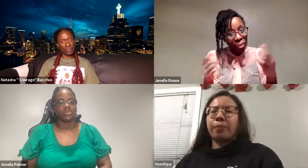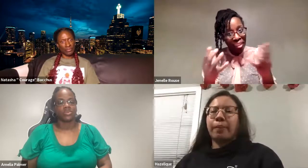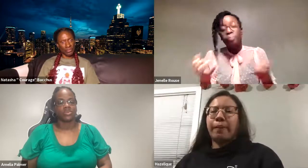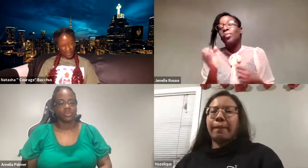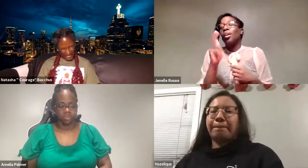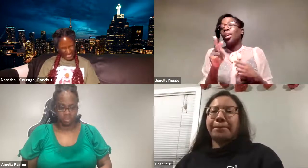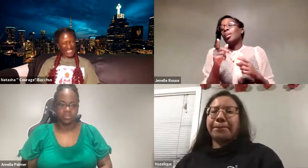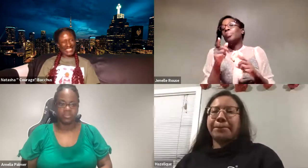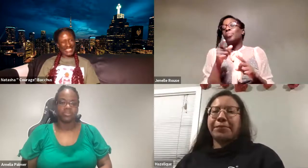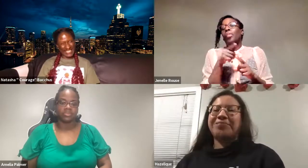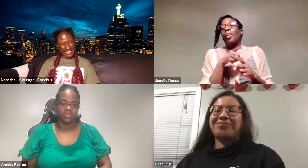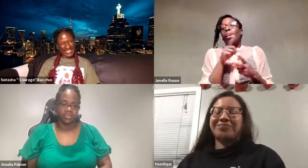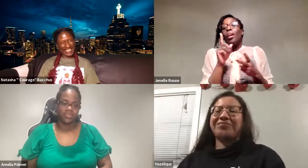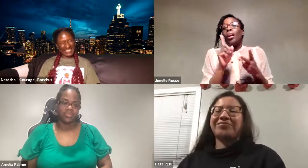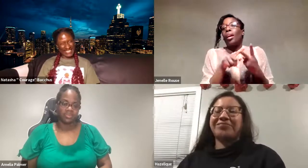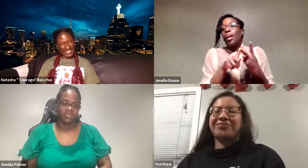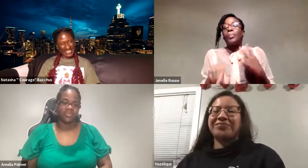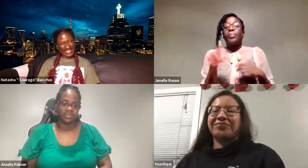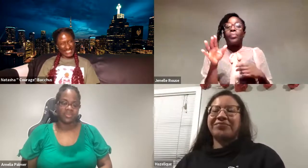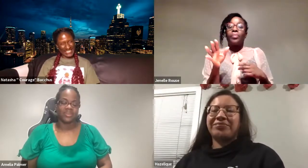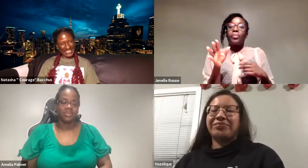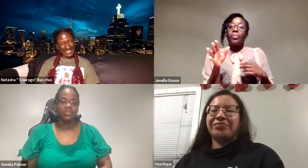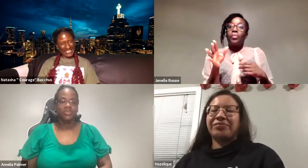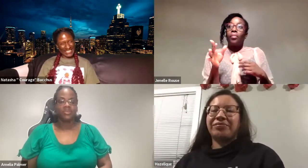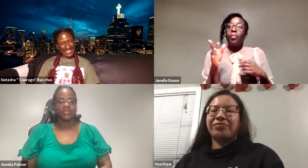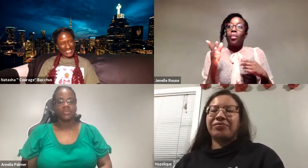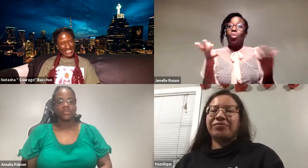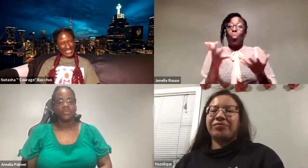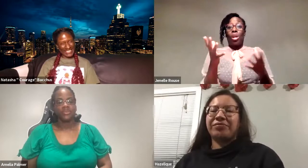first of all thank you to the audience for coming and secondly